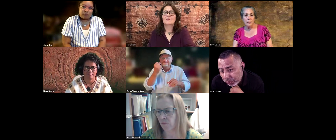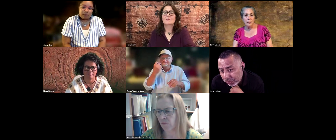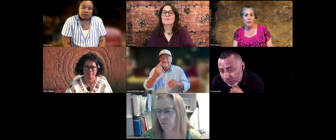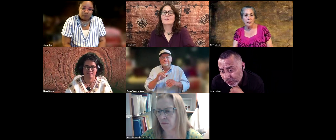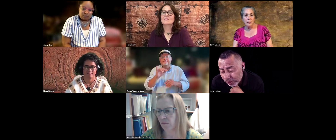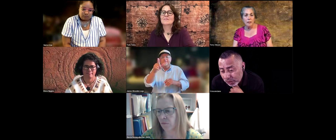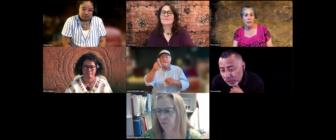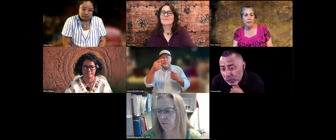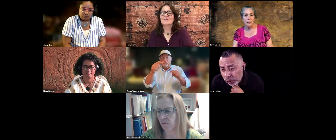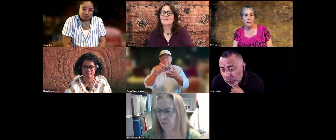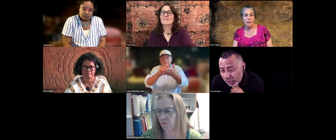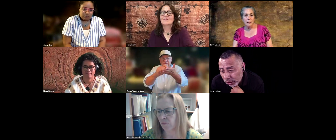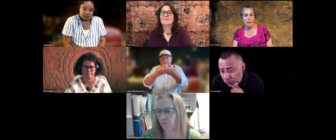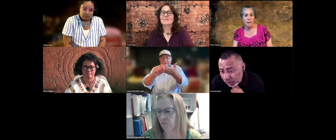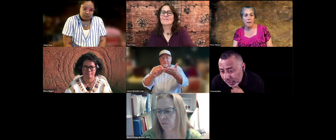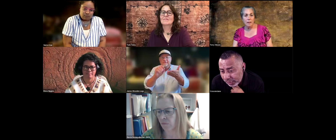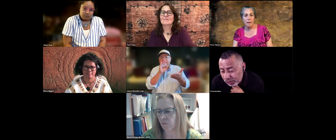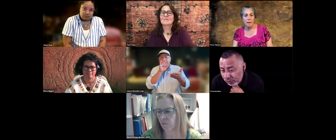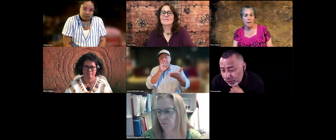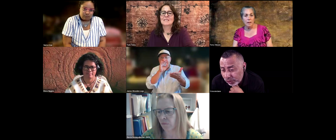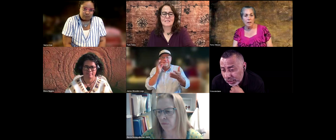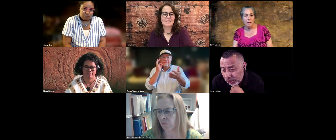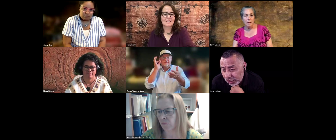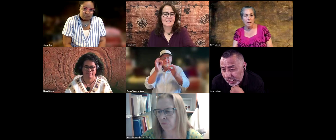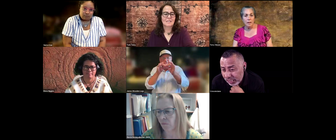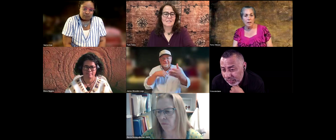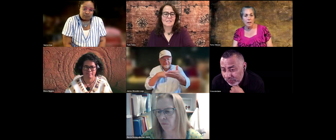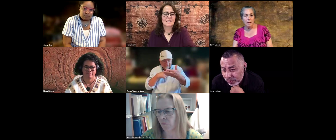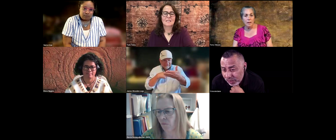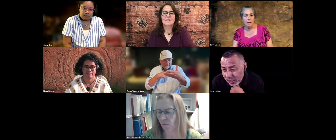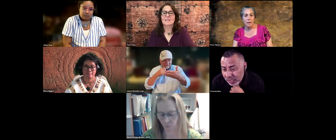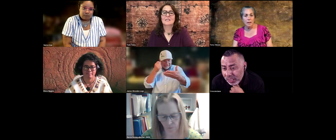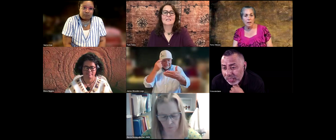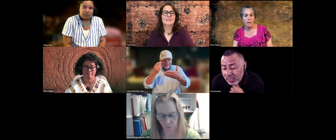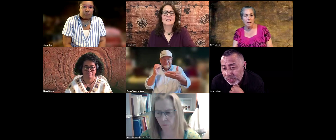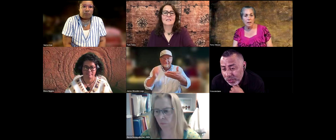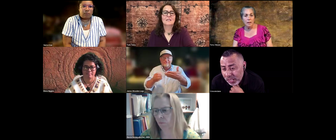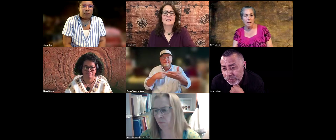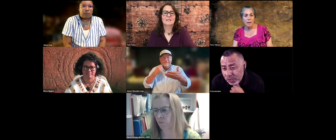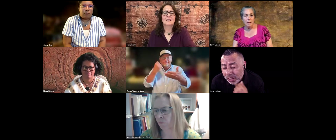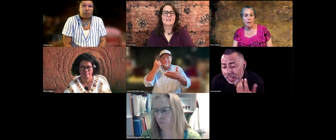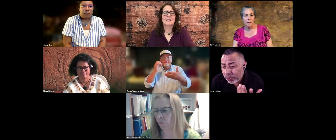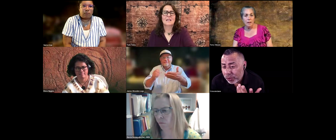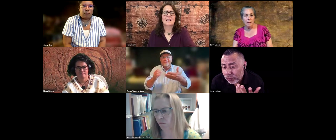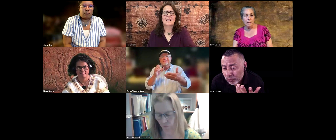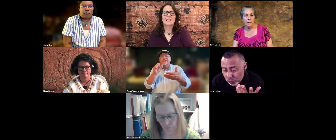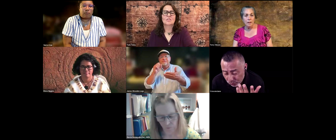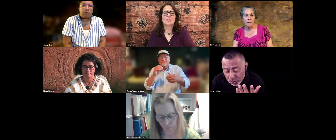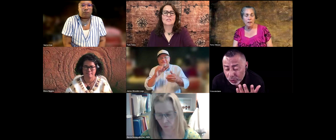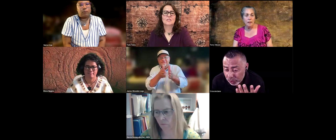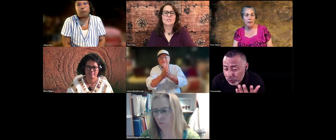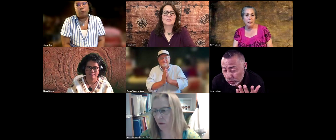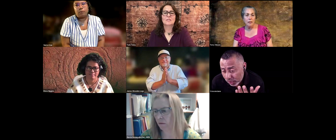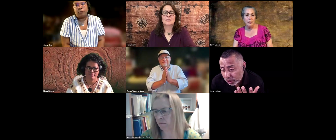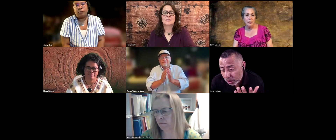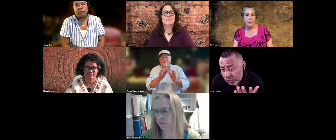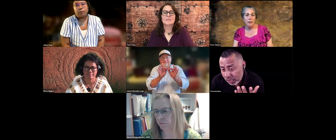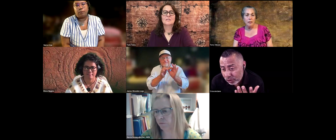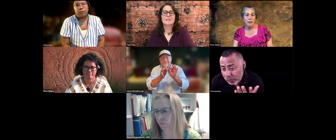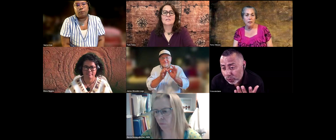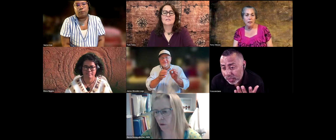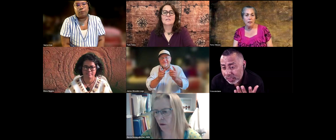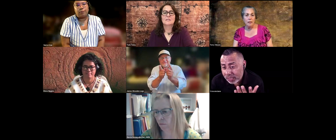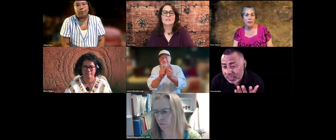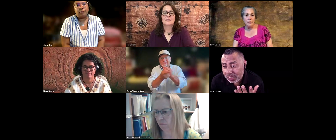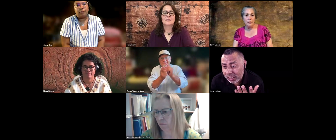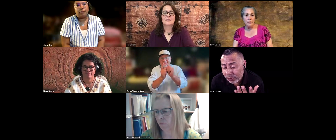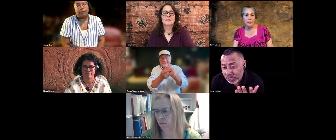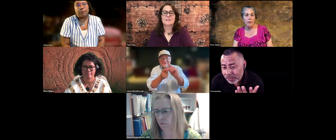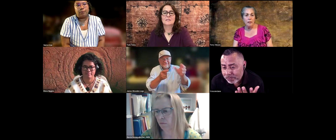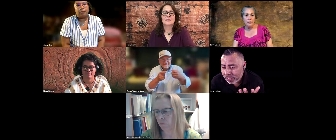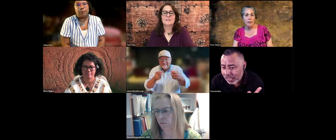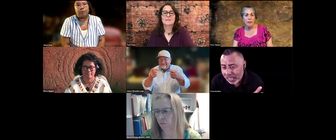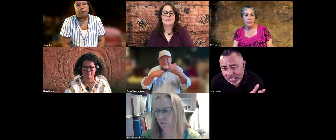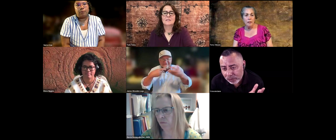Some people. We try to communicate and there's difficulty understanding. Sometimes I've been Someone that tries to communicate to me writes an Indian language.